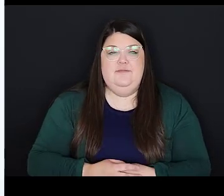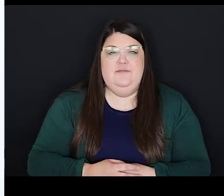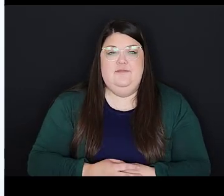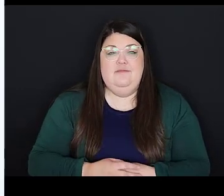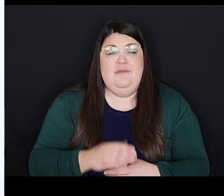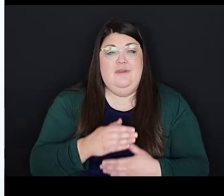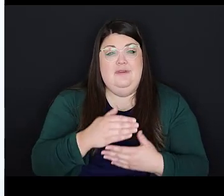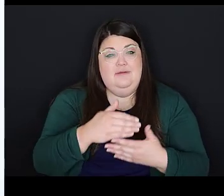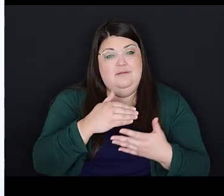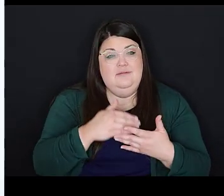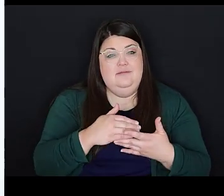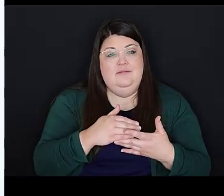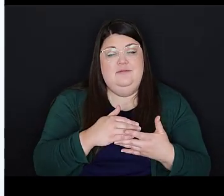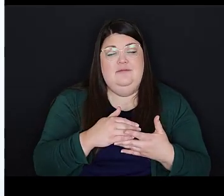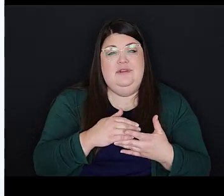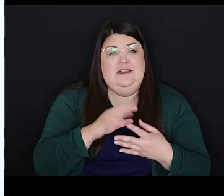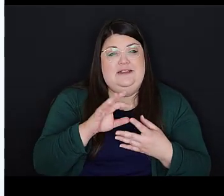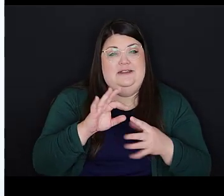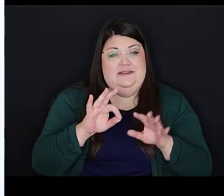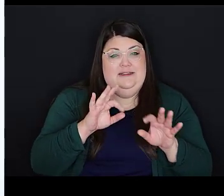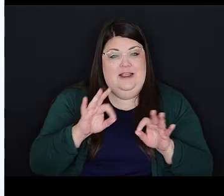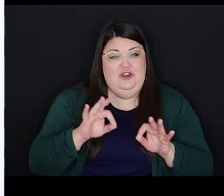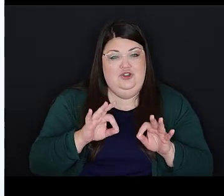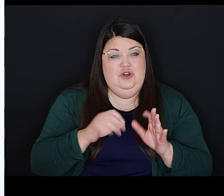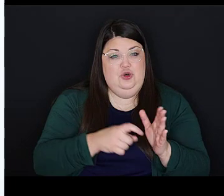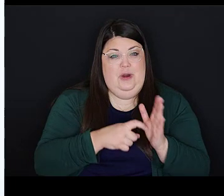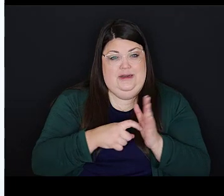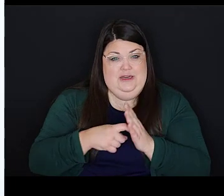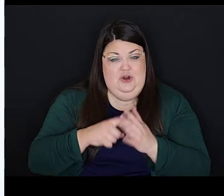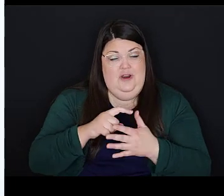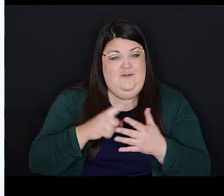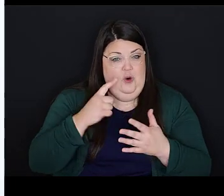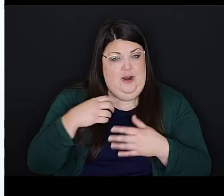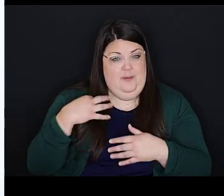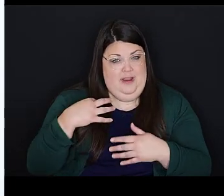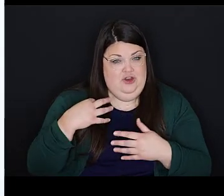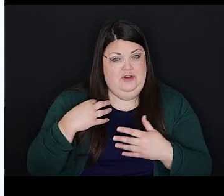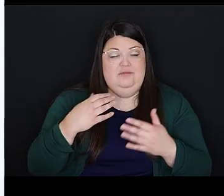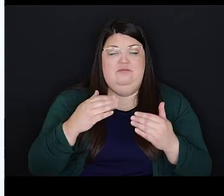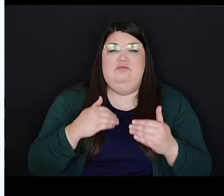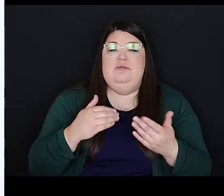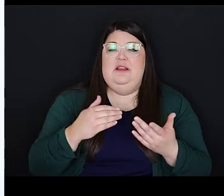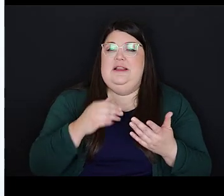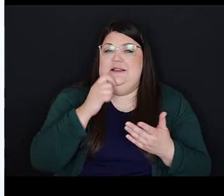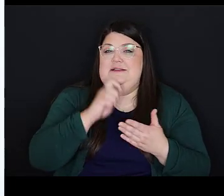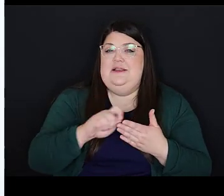After the NIA is the selection criteria for the application. The Secretary uses the selection